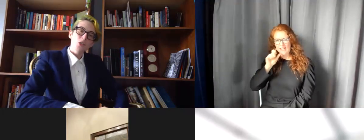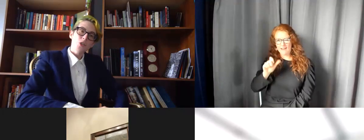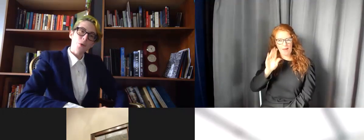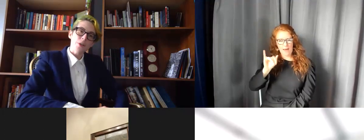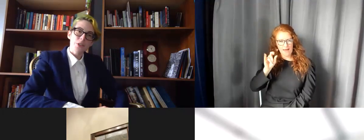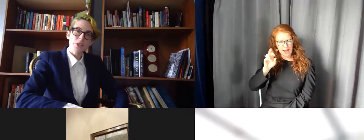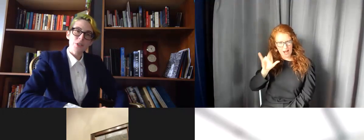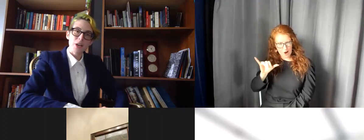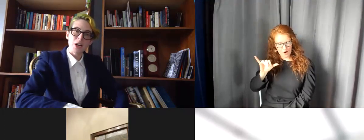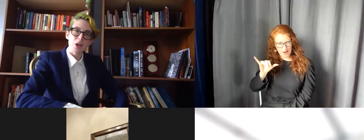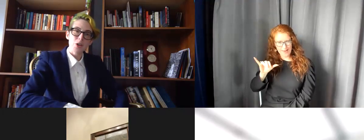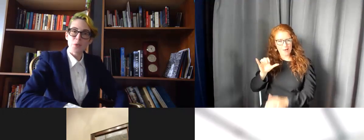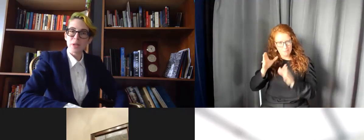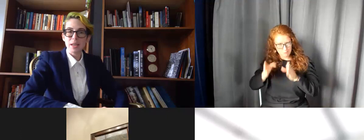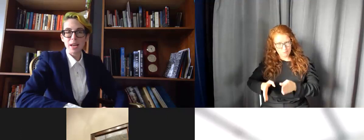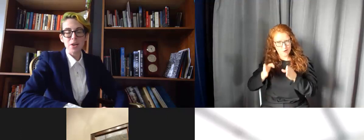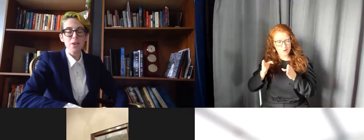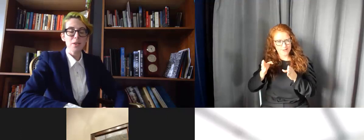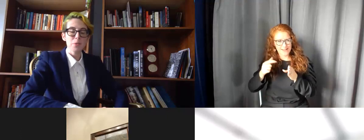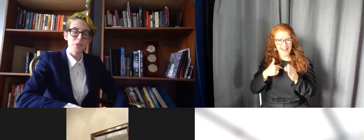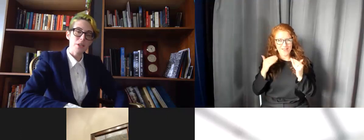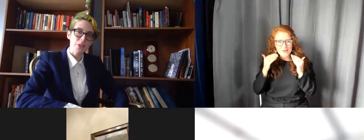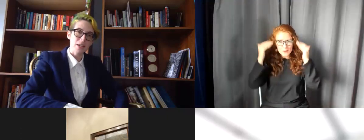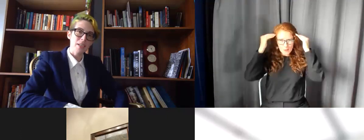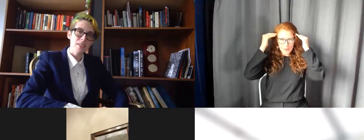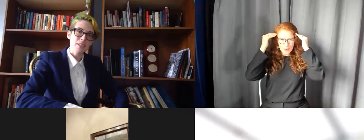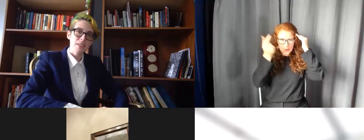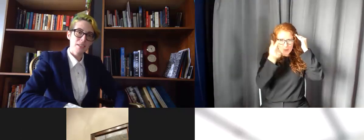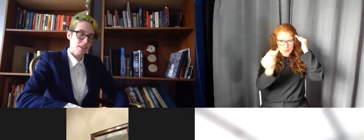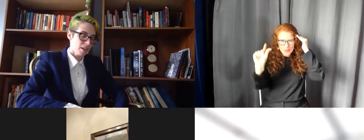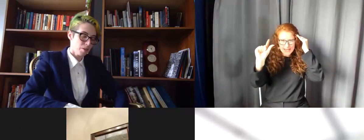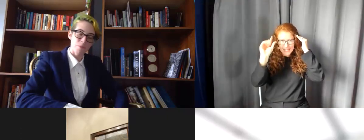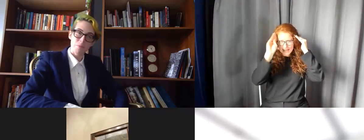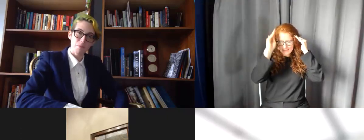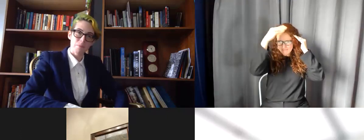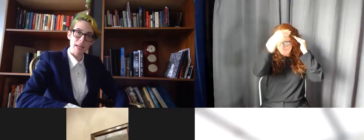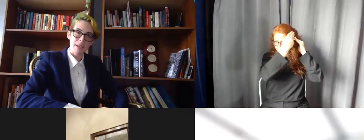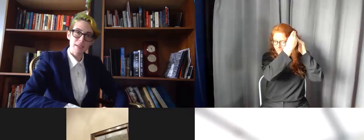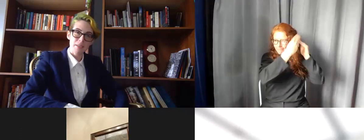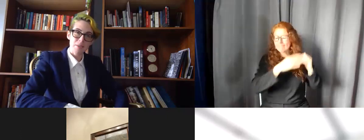Farrah Garland: short green hair. It's an undercut black